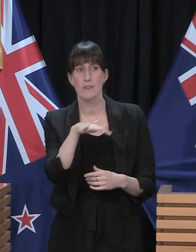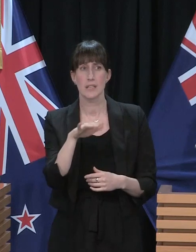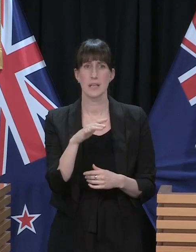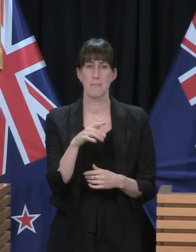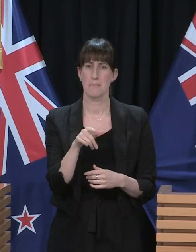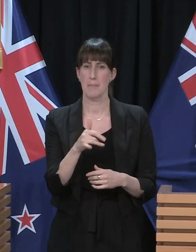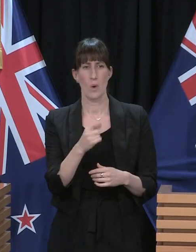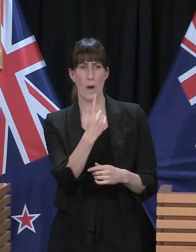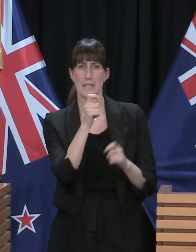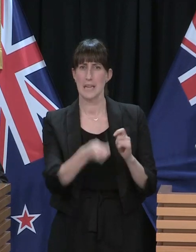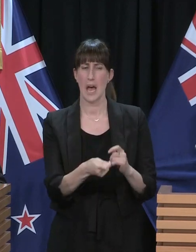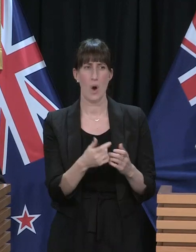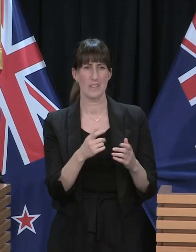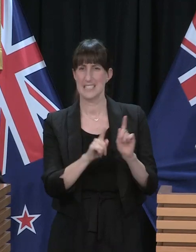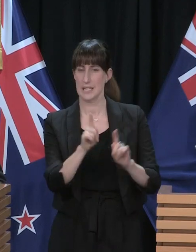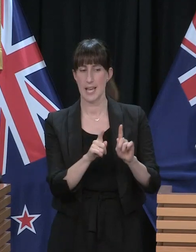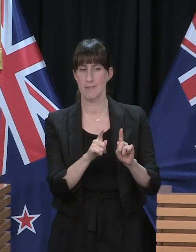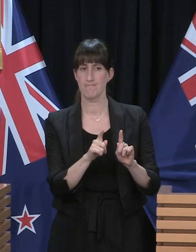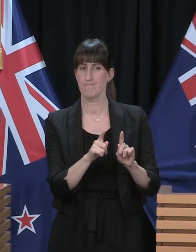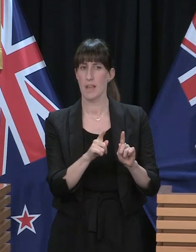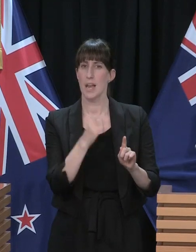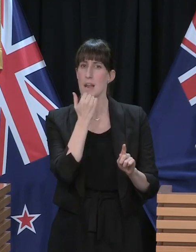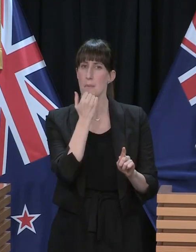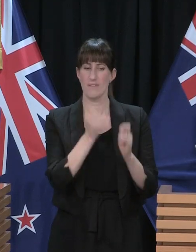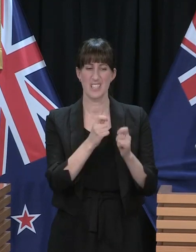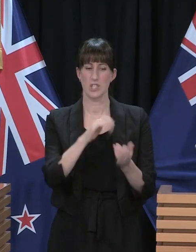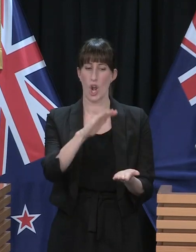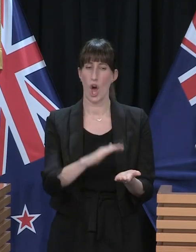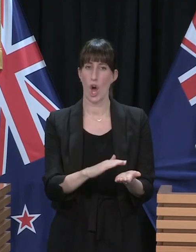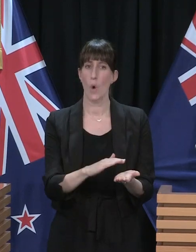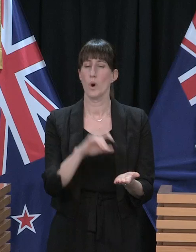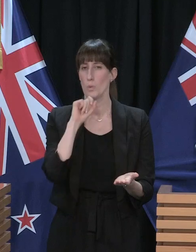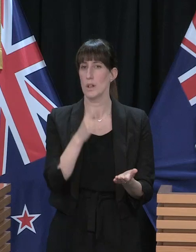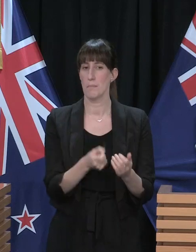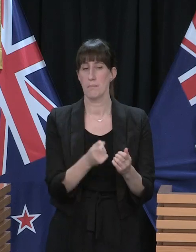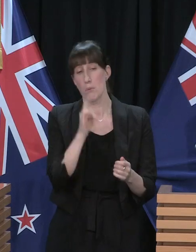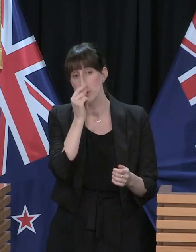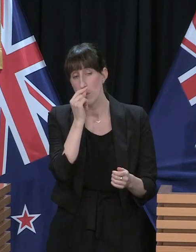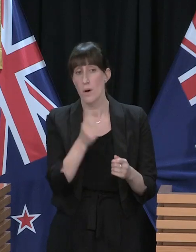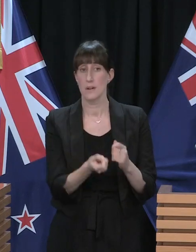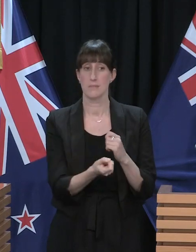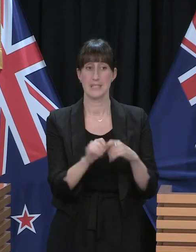this earlier, to look across the country, to areas where numbers may have dropped away where we need to give them a